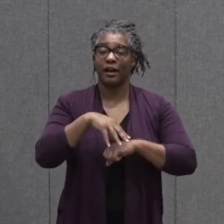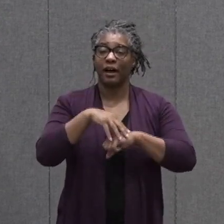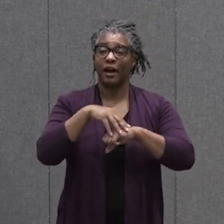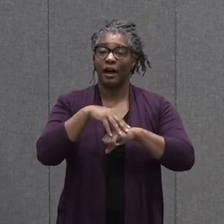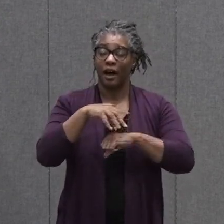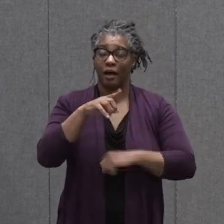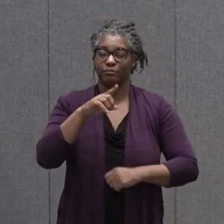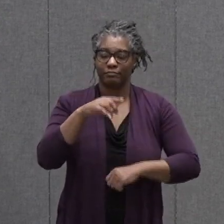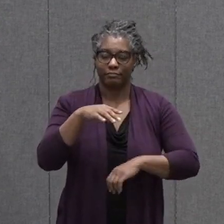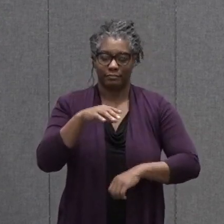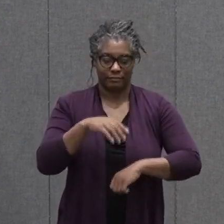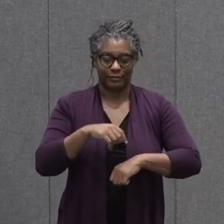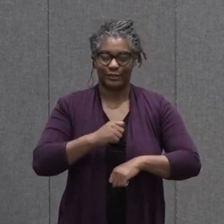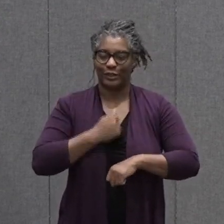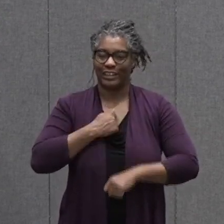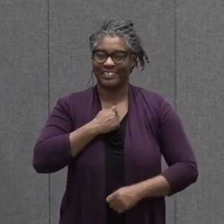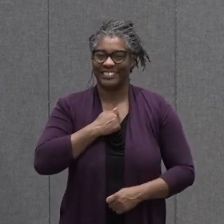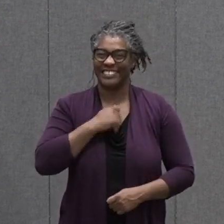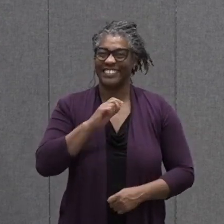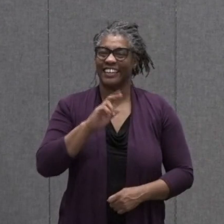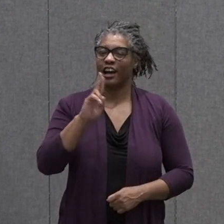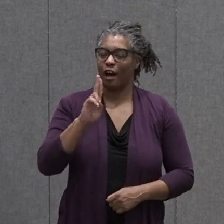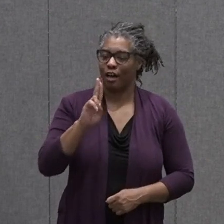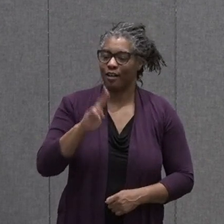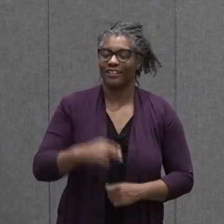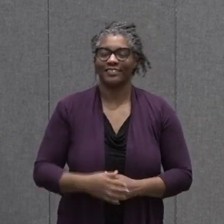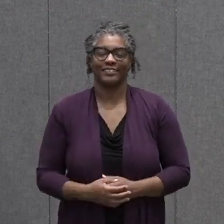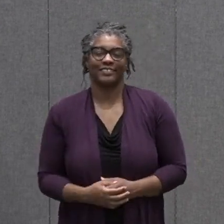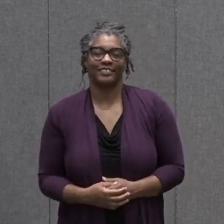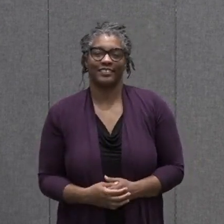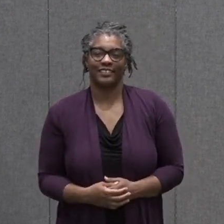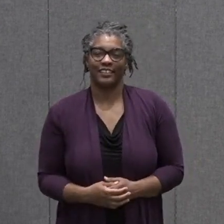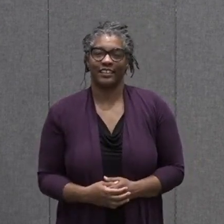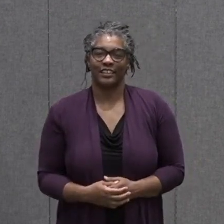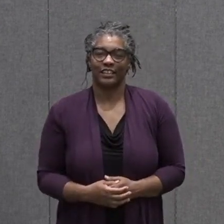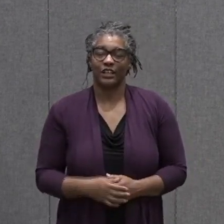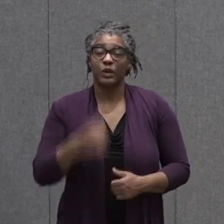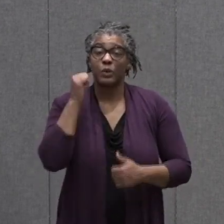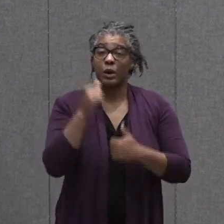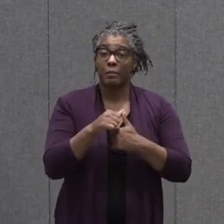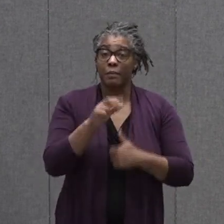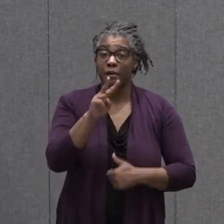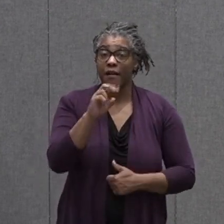Great job. Now, remember our vowels can also make a long sound.